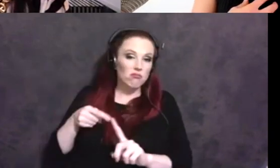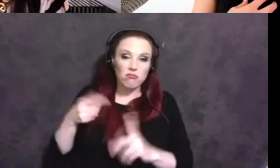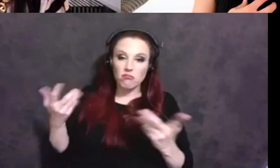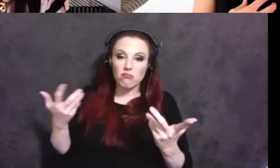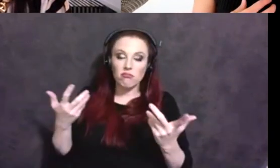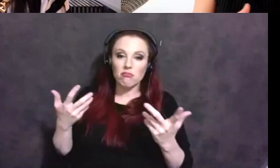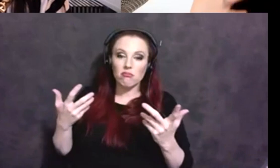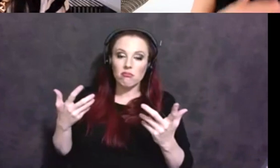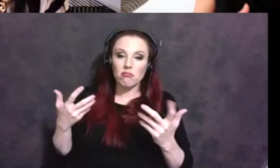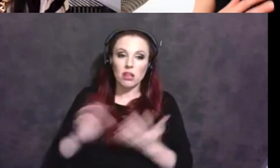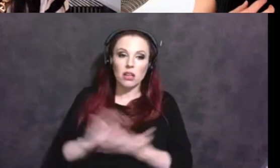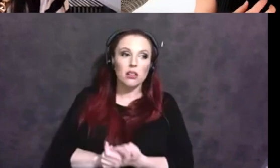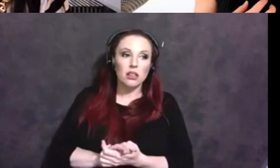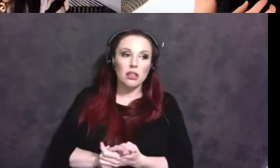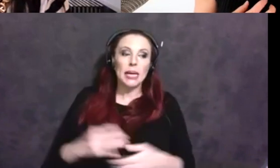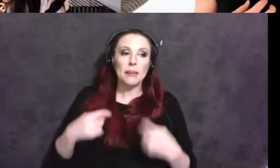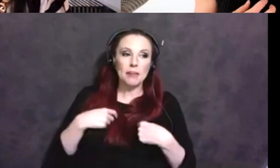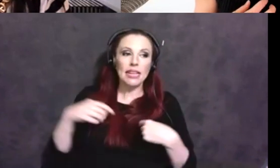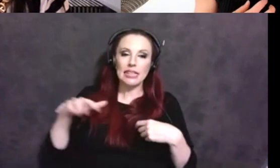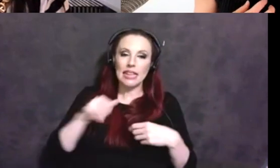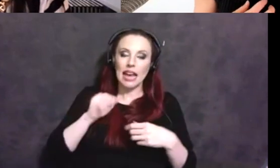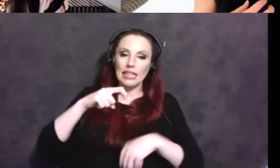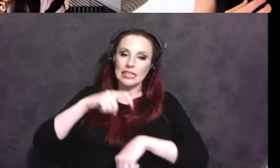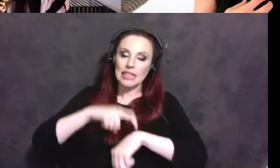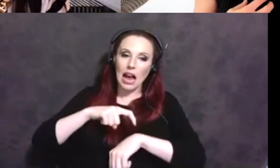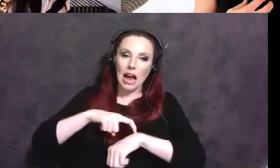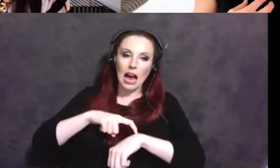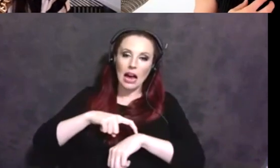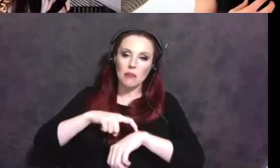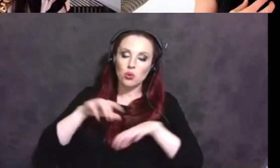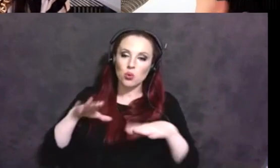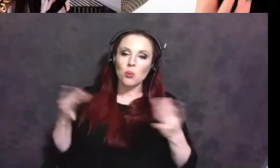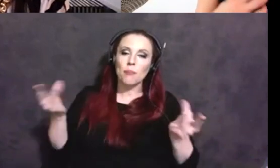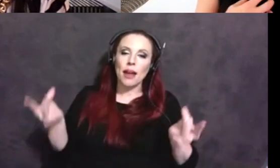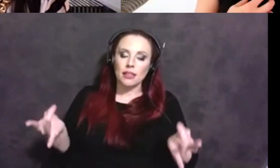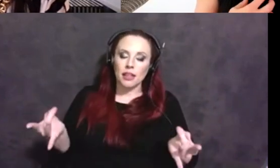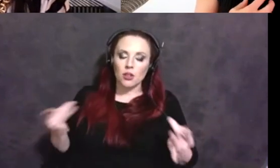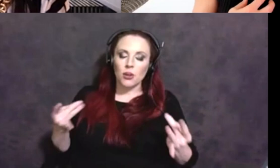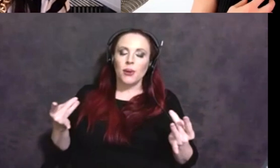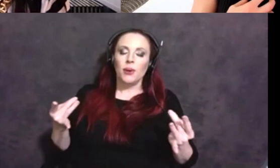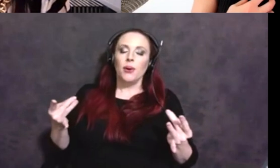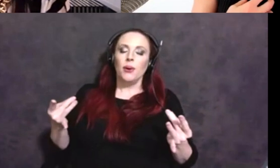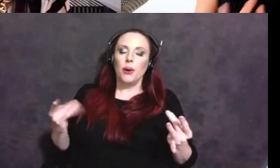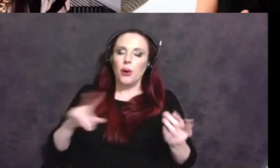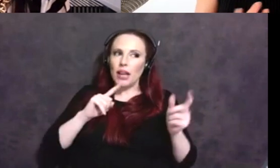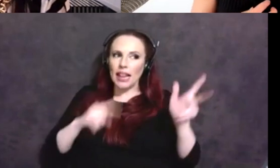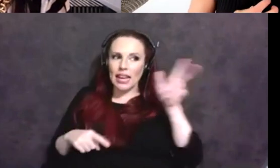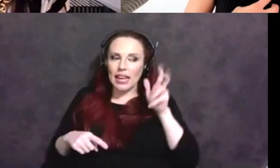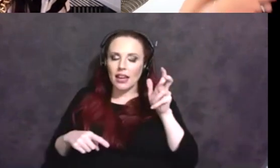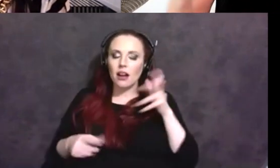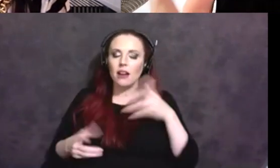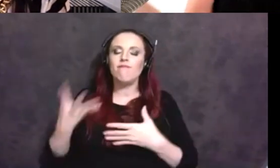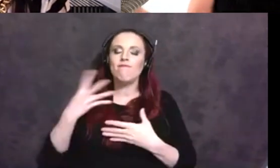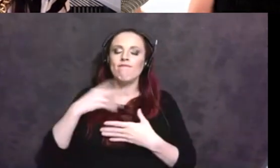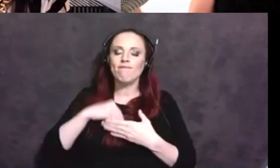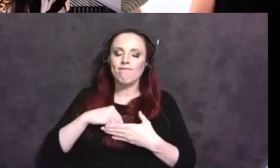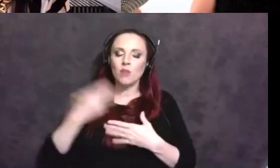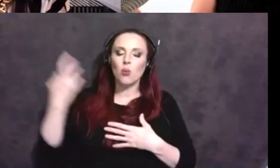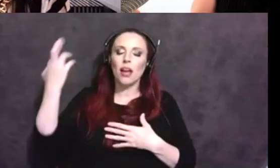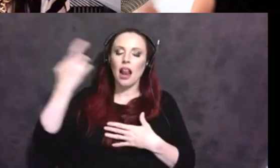and have questions that can be really toxic. Anyway, all that is to say that it was that,